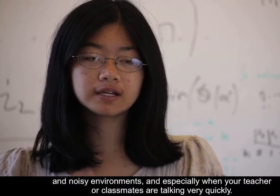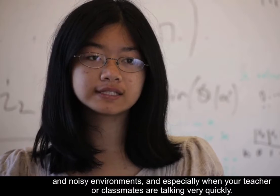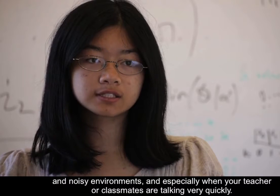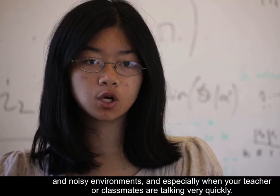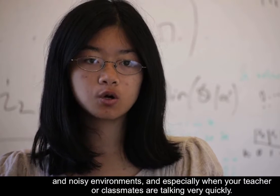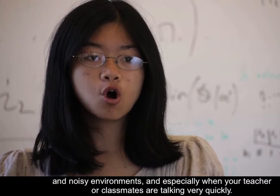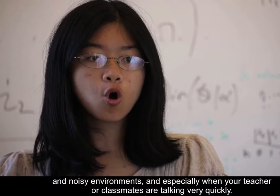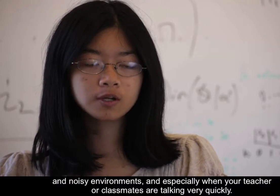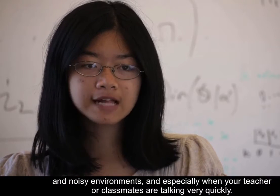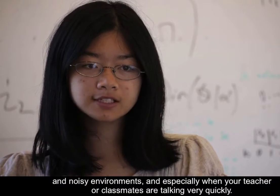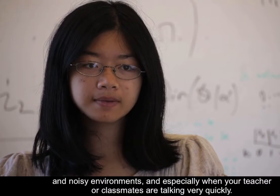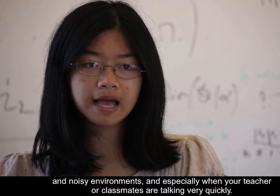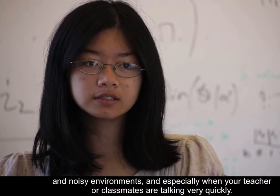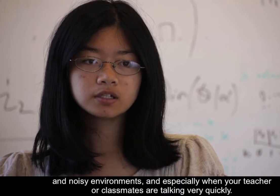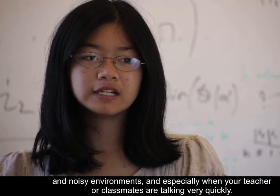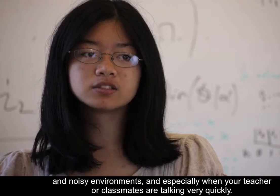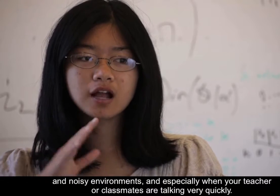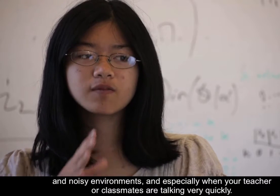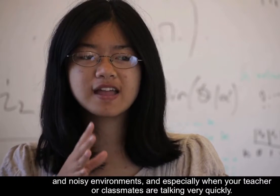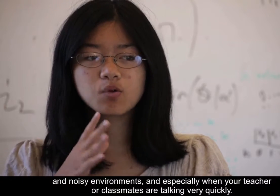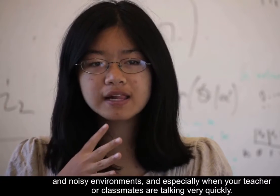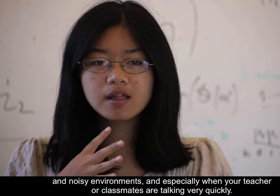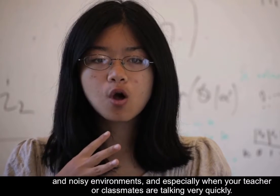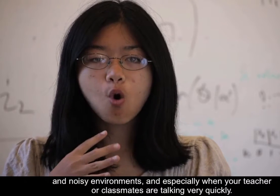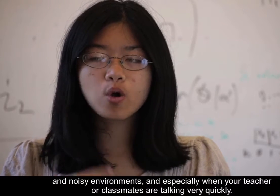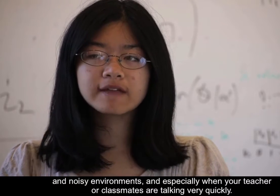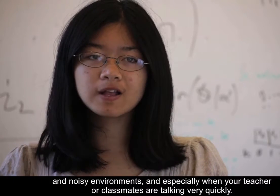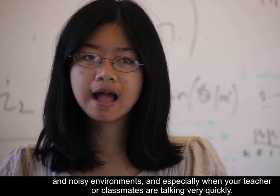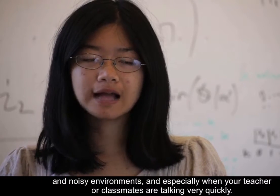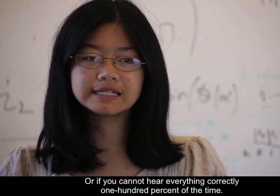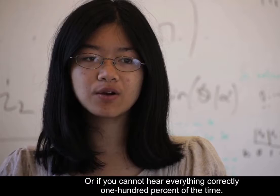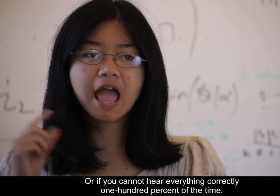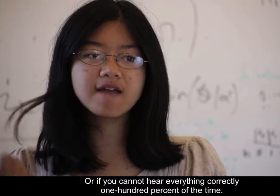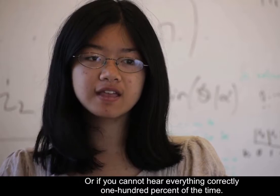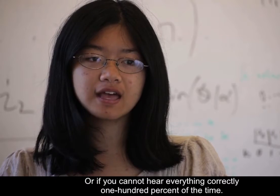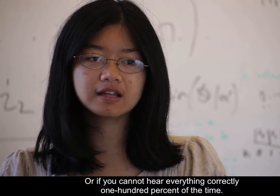Because if you think about how much video is being cranked out now, a lot of the world's information